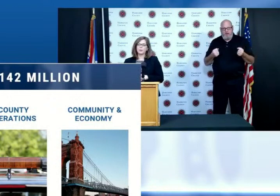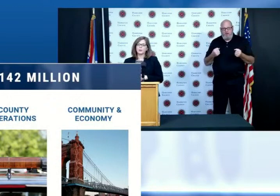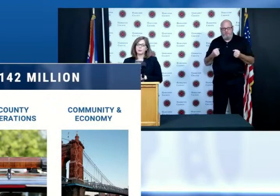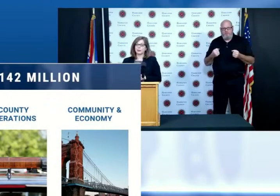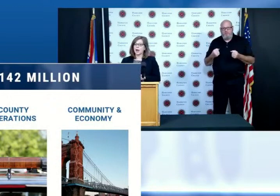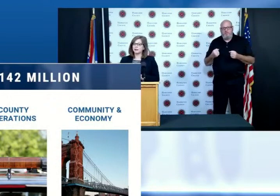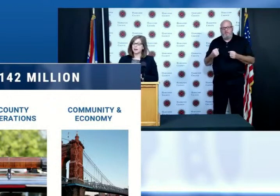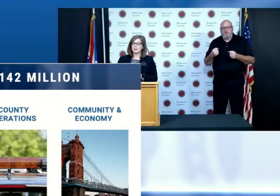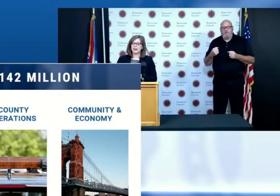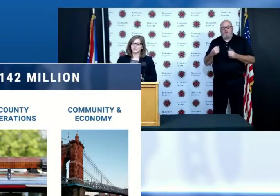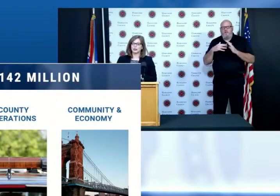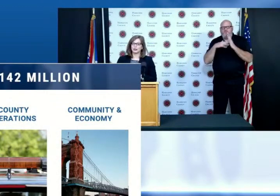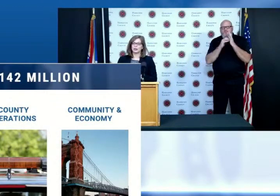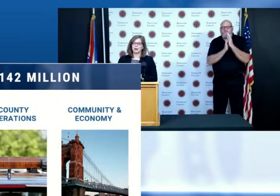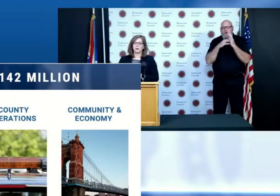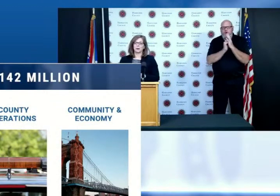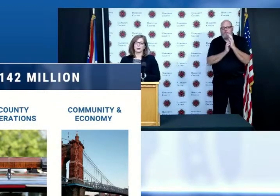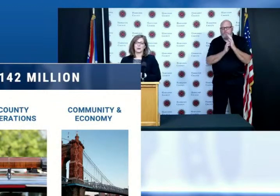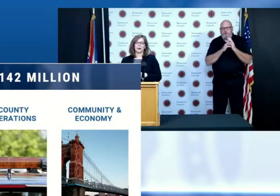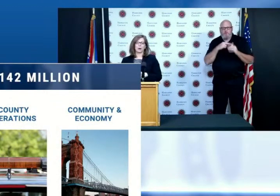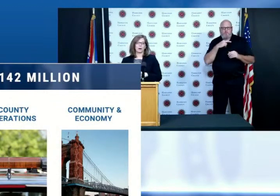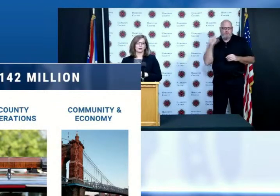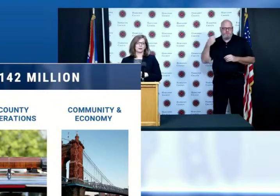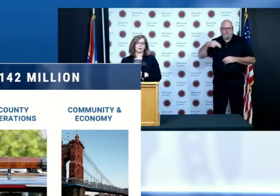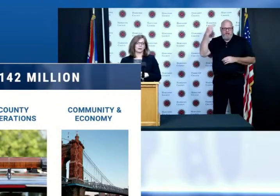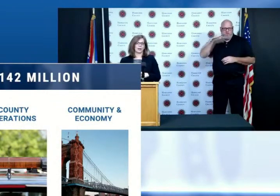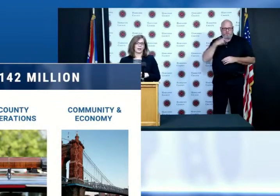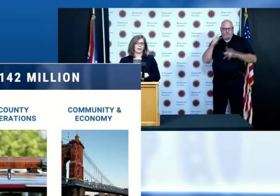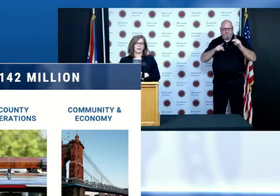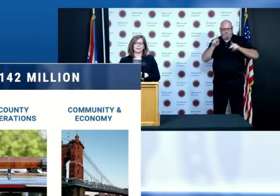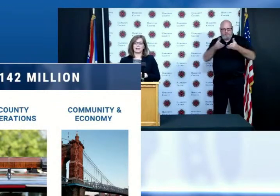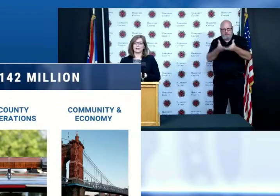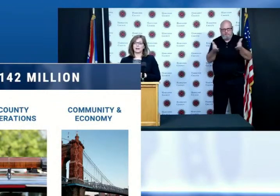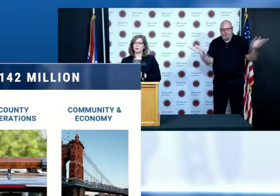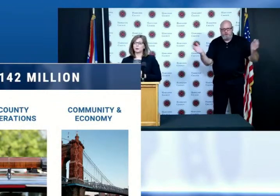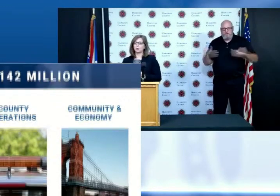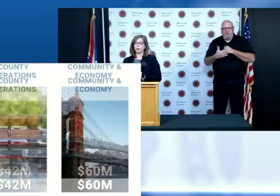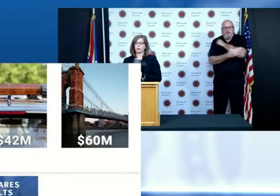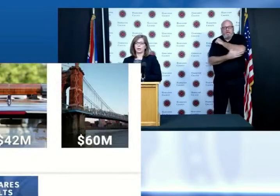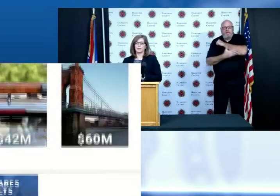we spent a lot of time last year working with our partners and and standing up new programs